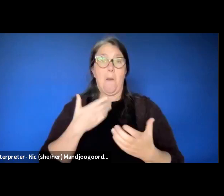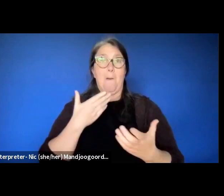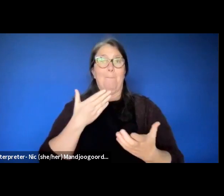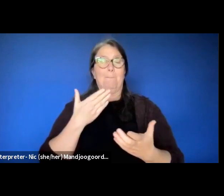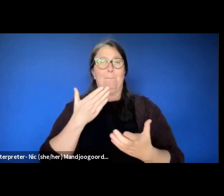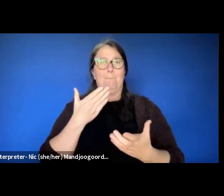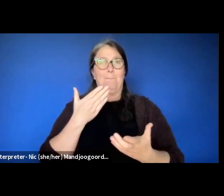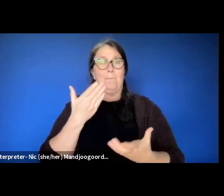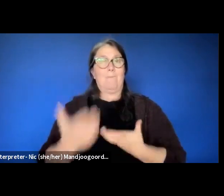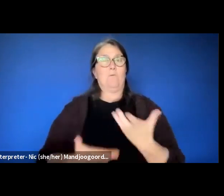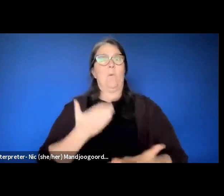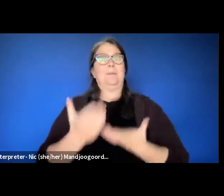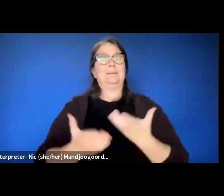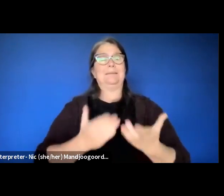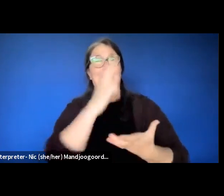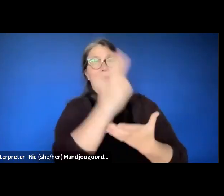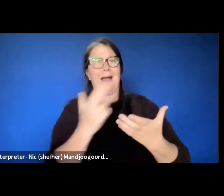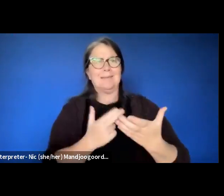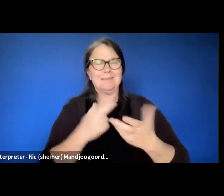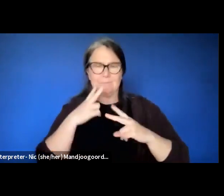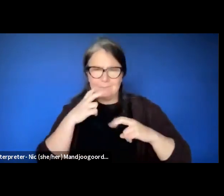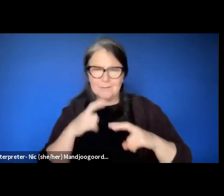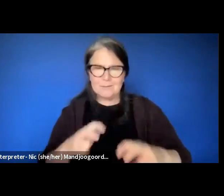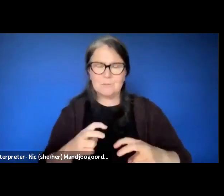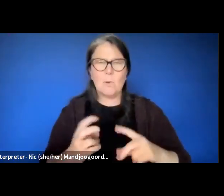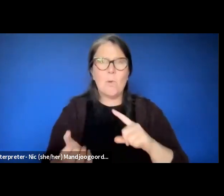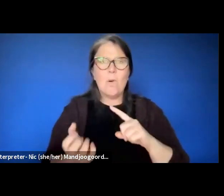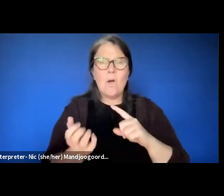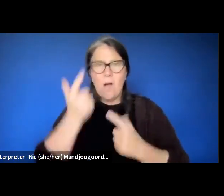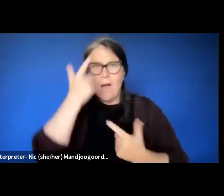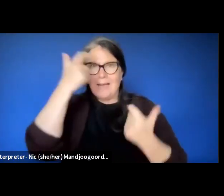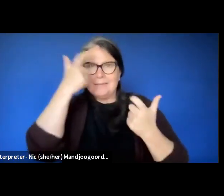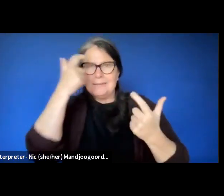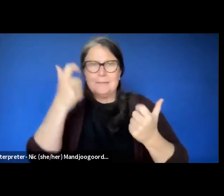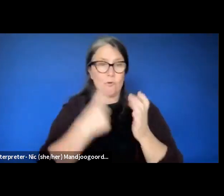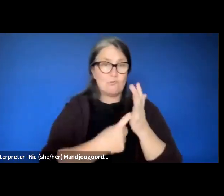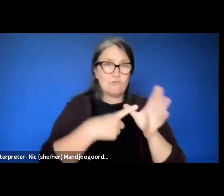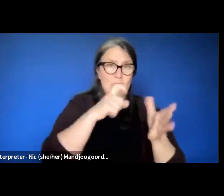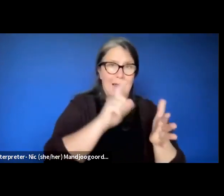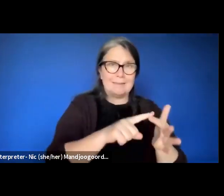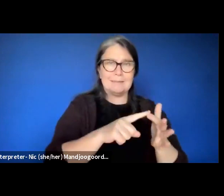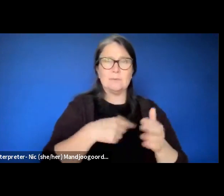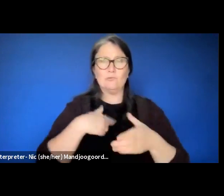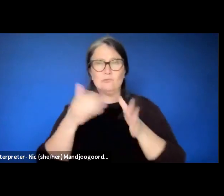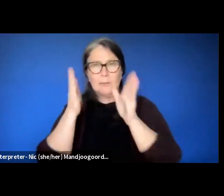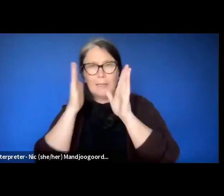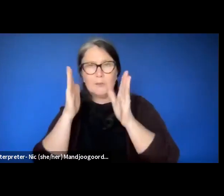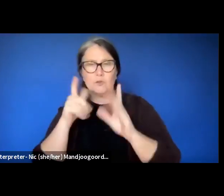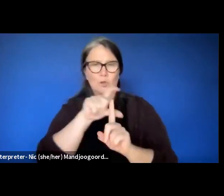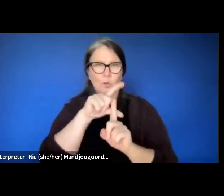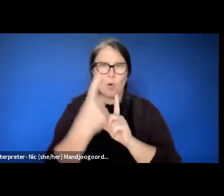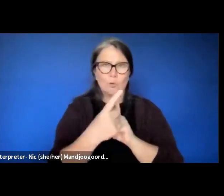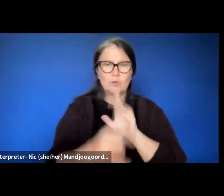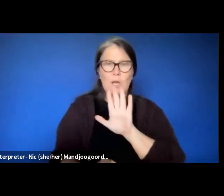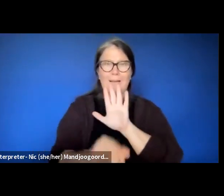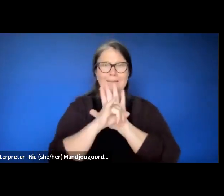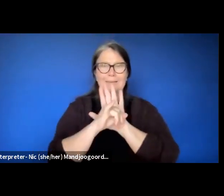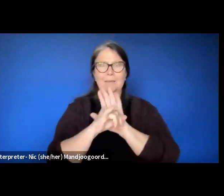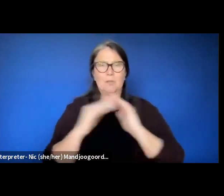performance performance section, before performance section performance artist Sherman sicker explores artist Sherman sicko explores ideas of rice. religion and cultural identity. gender